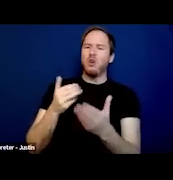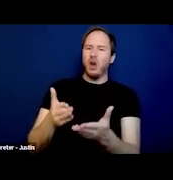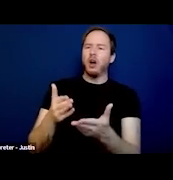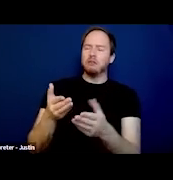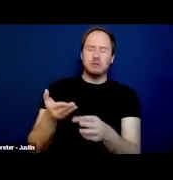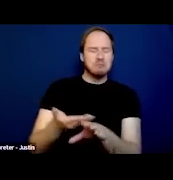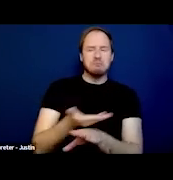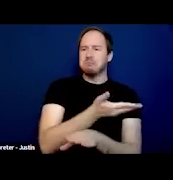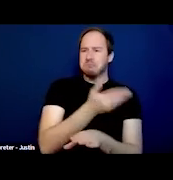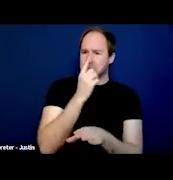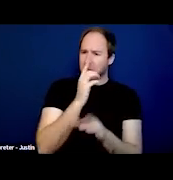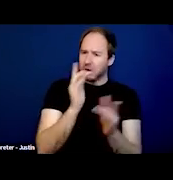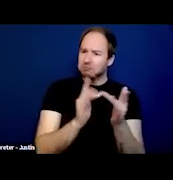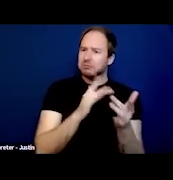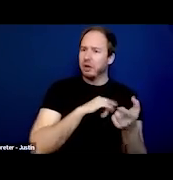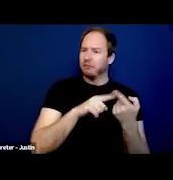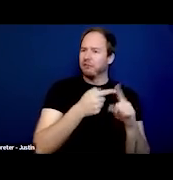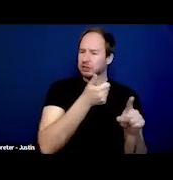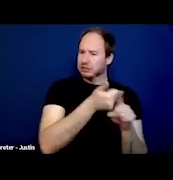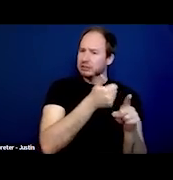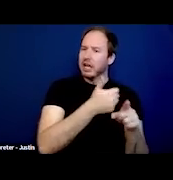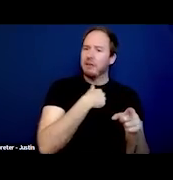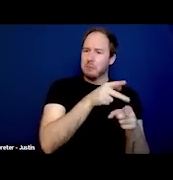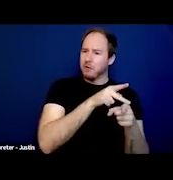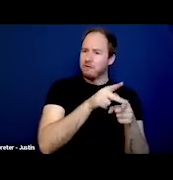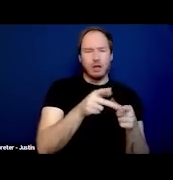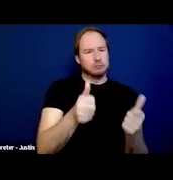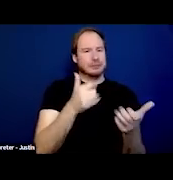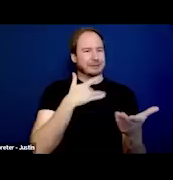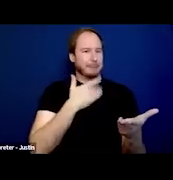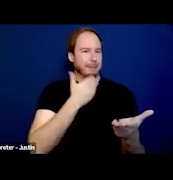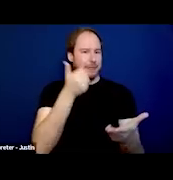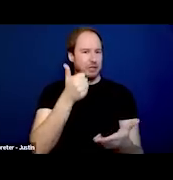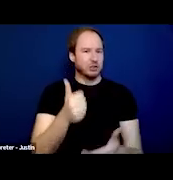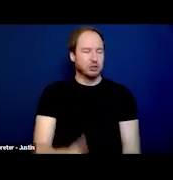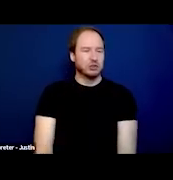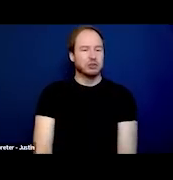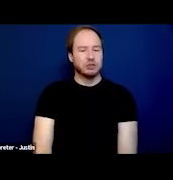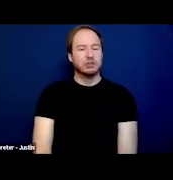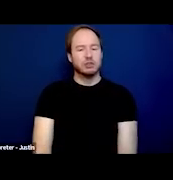supportive services, that'll be a good bet. That is all I have.